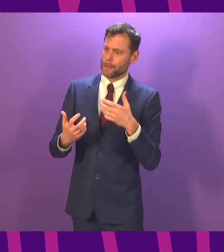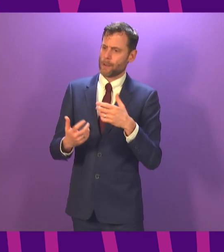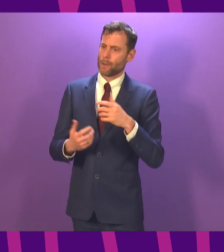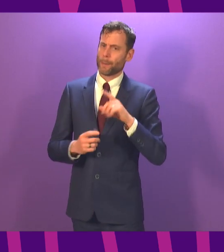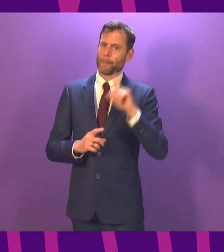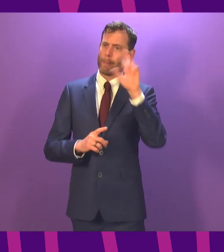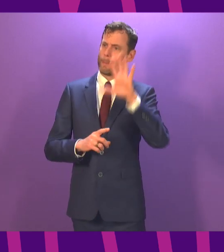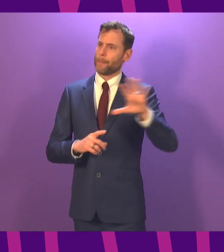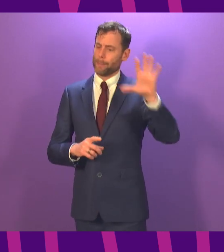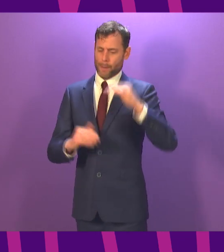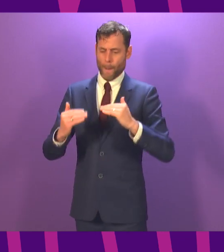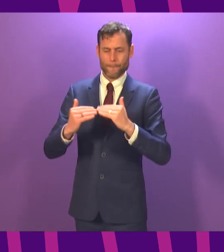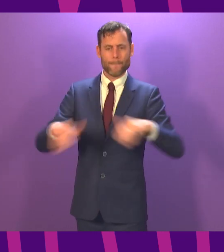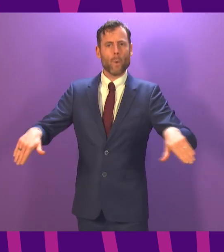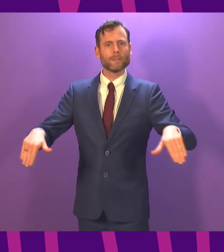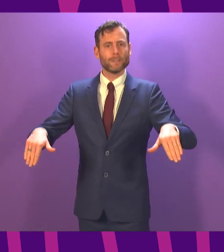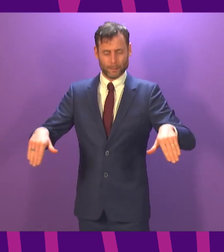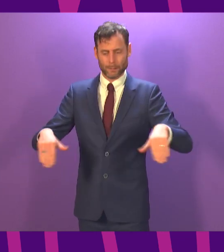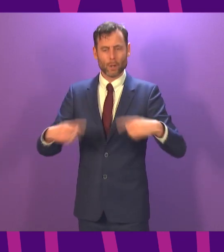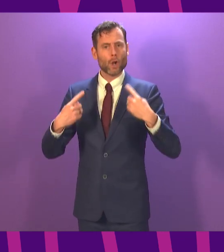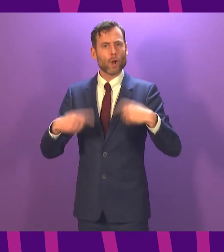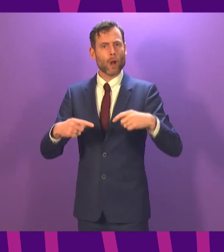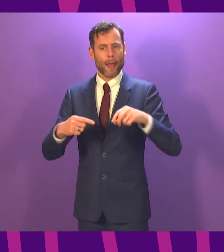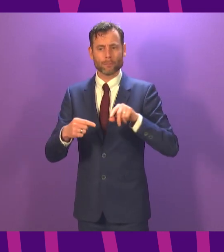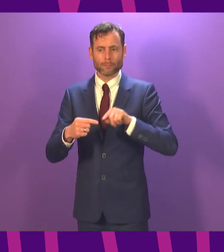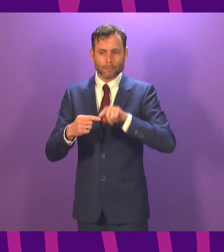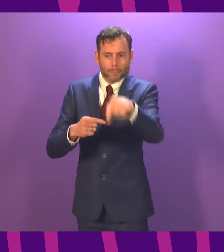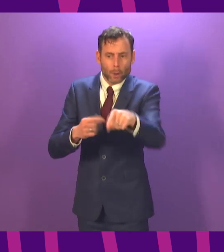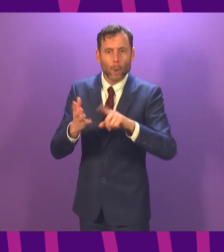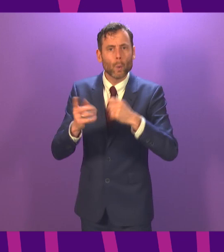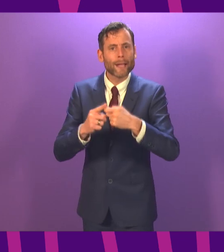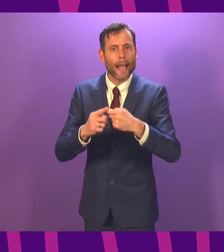in the Borders regarding exemptions to travel restrictions between Scotland and the rest of the United Kingdom. (S5F-04694)